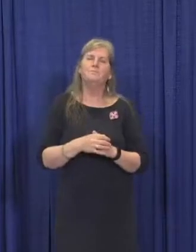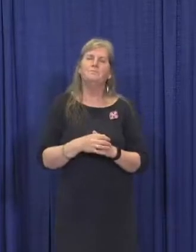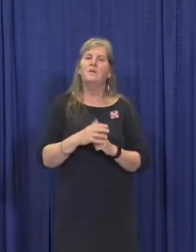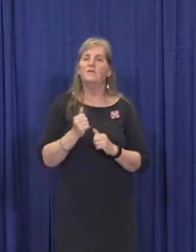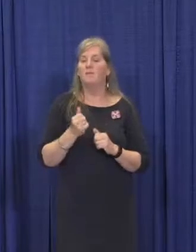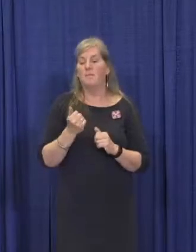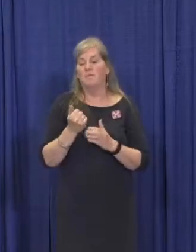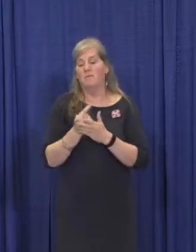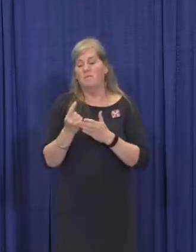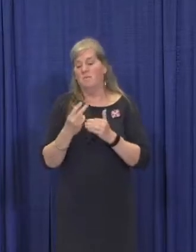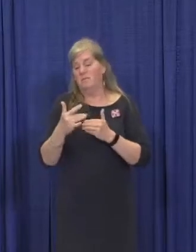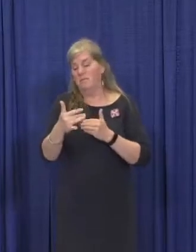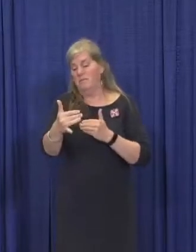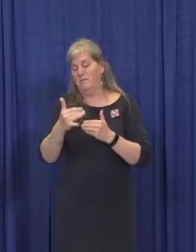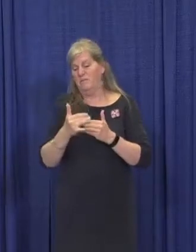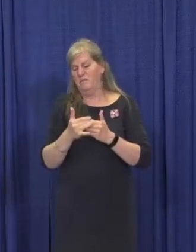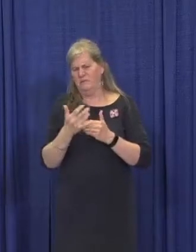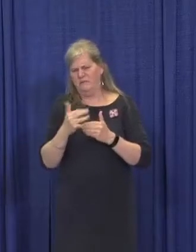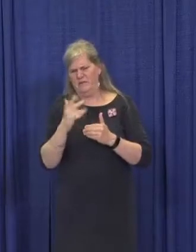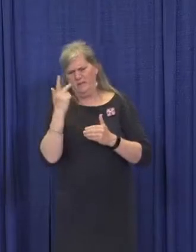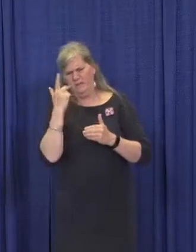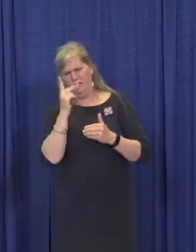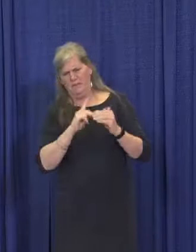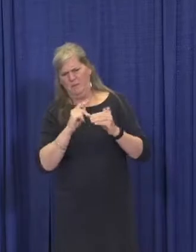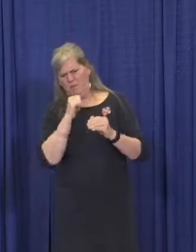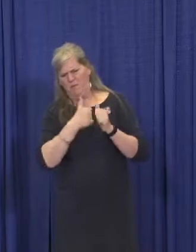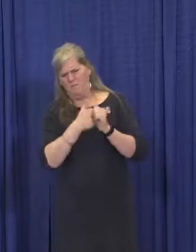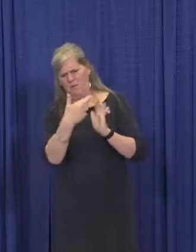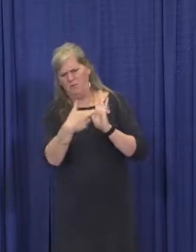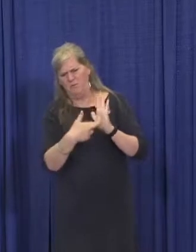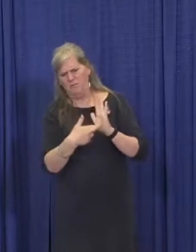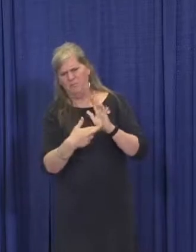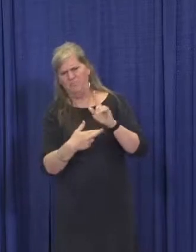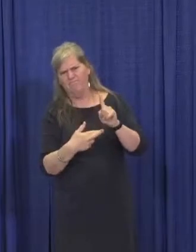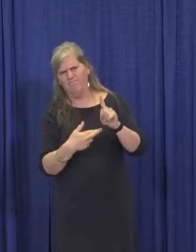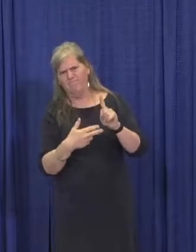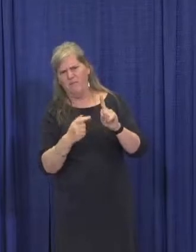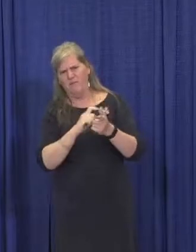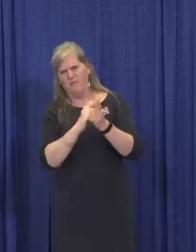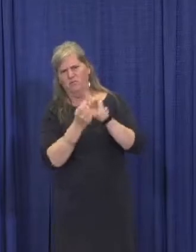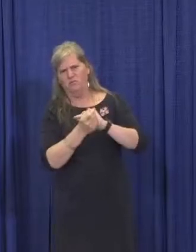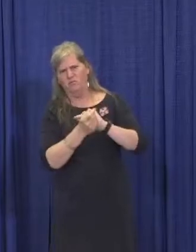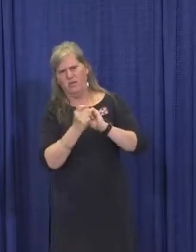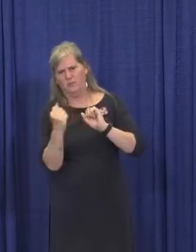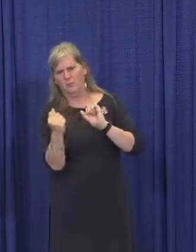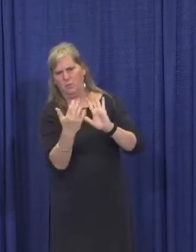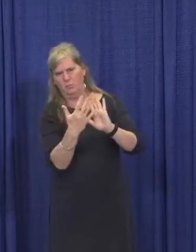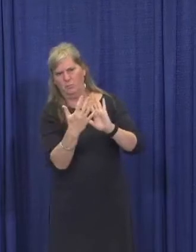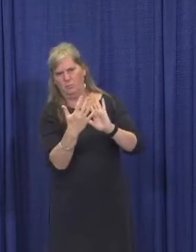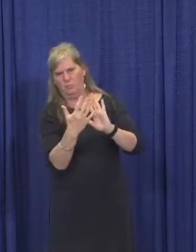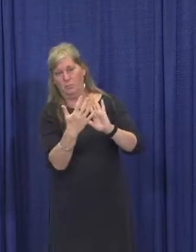situation where we still see people breaking those rules we will need to readjust the